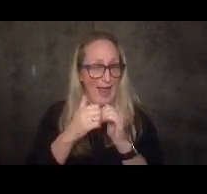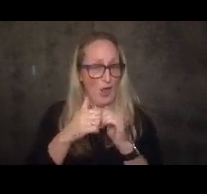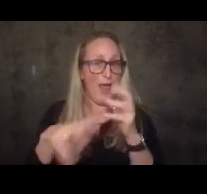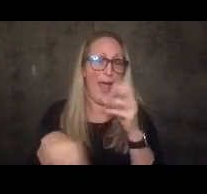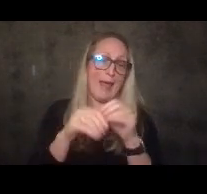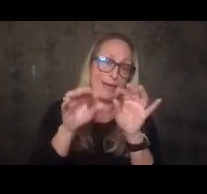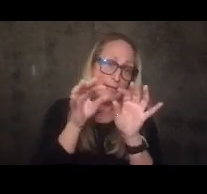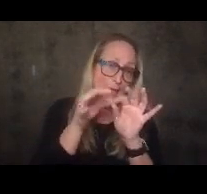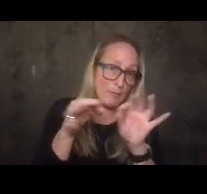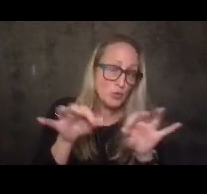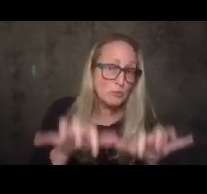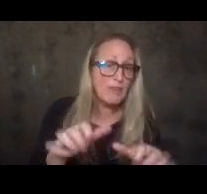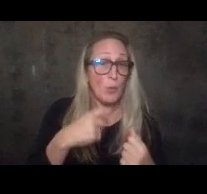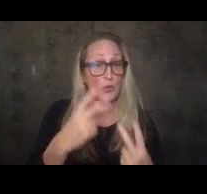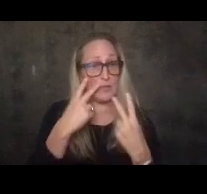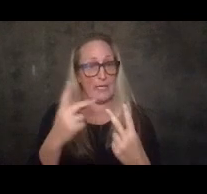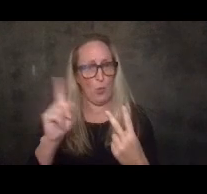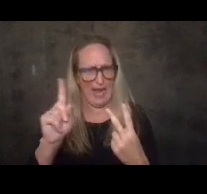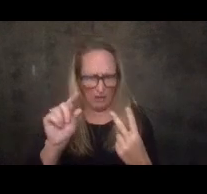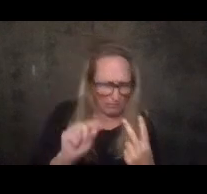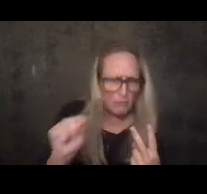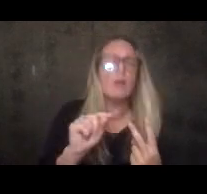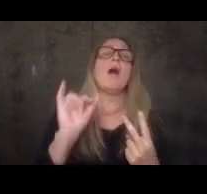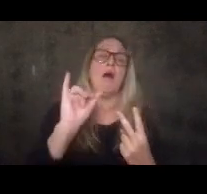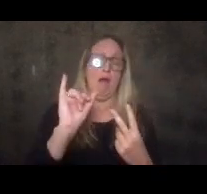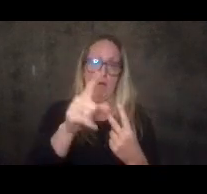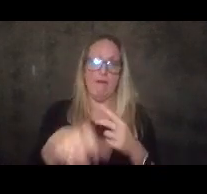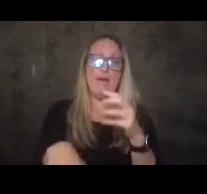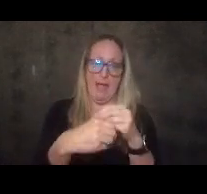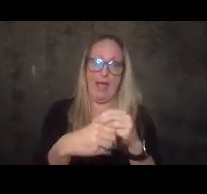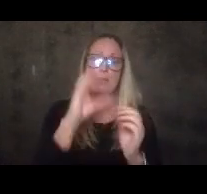who wanted to see where they're located on the screen. I have a picture on screen.